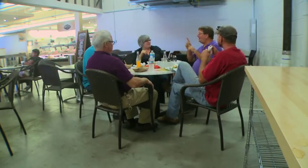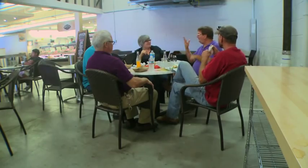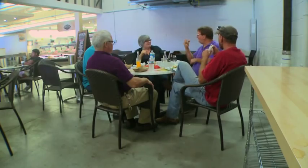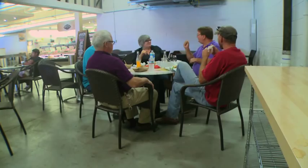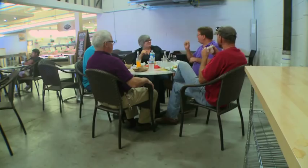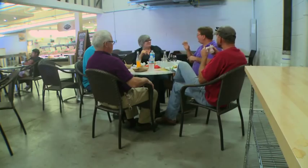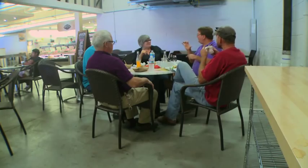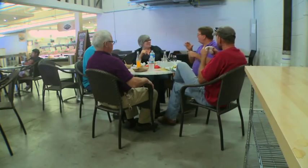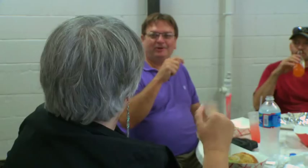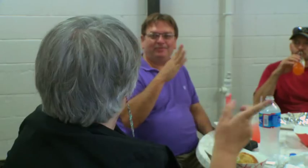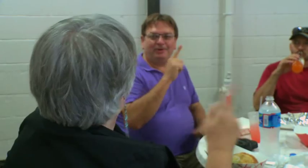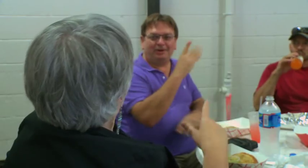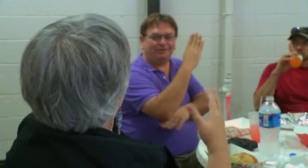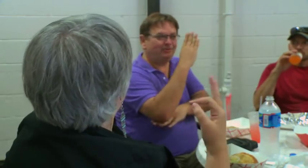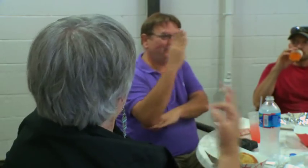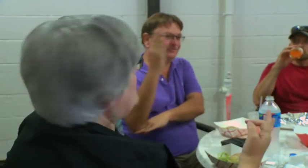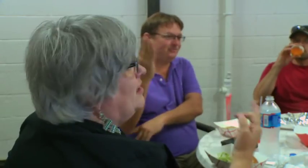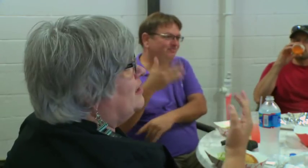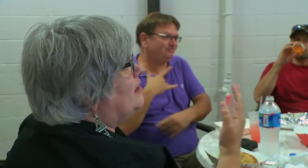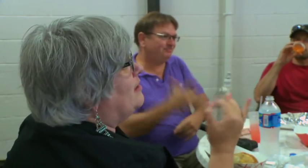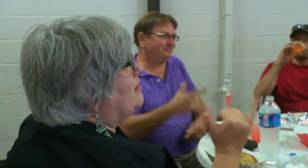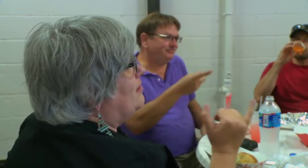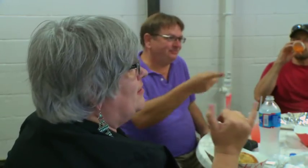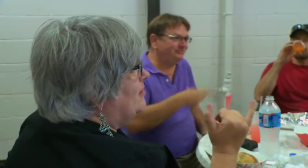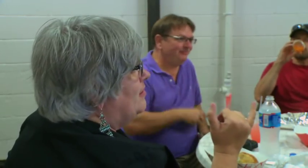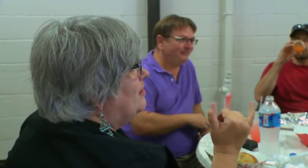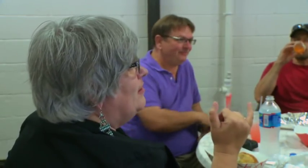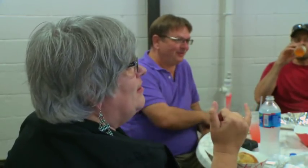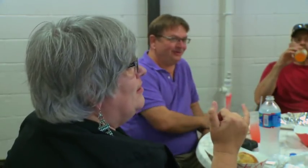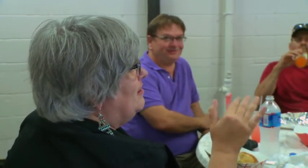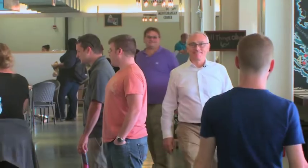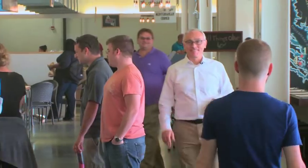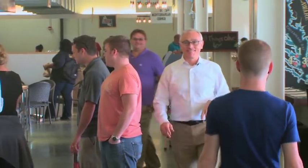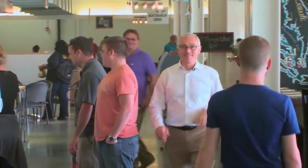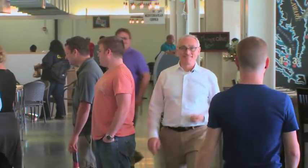Another attraction for the deaf community is the market's user-friendly layout.